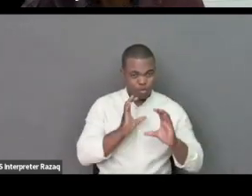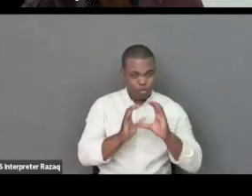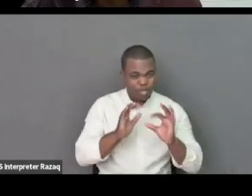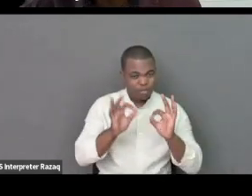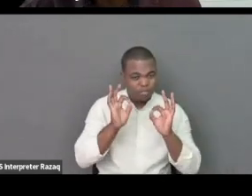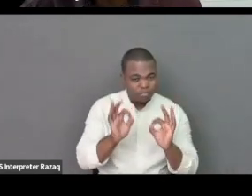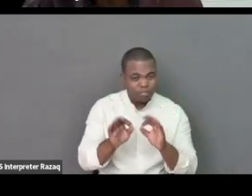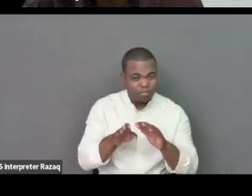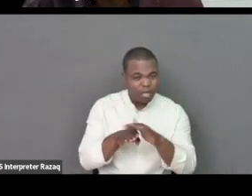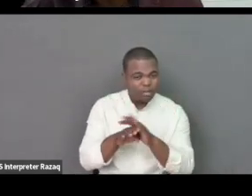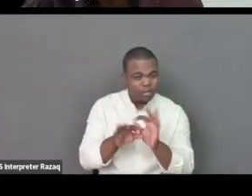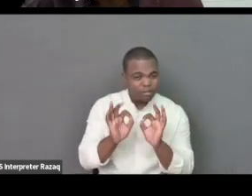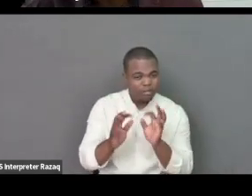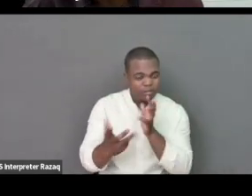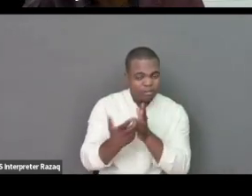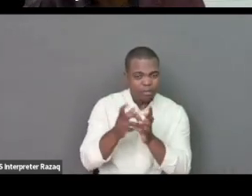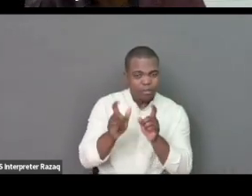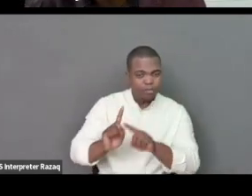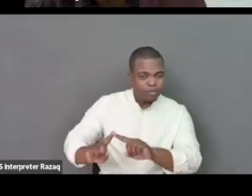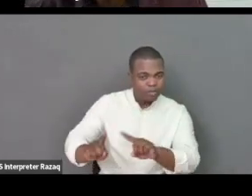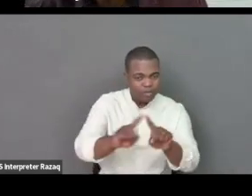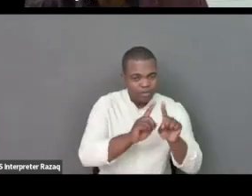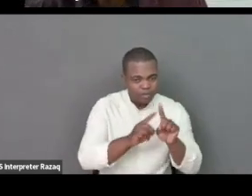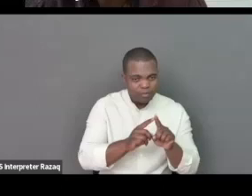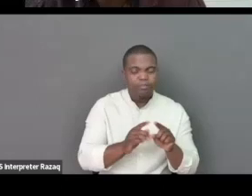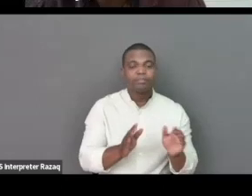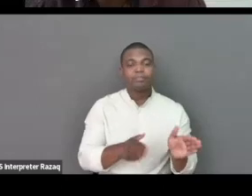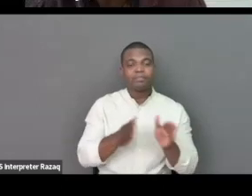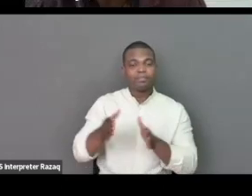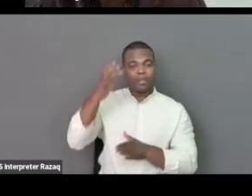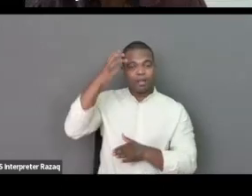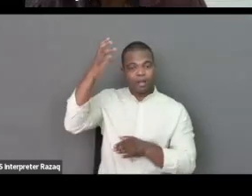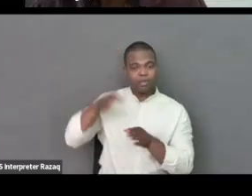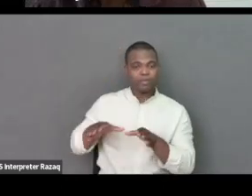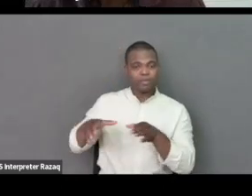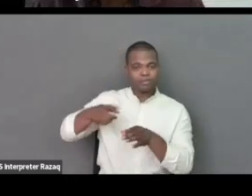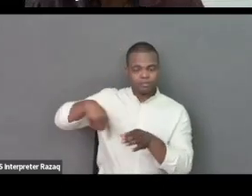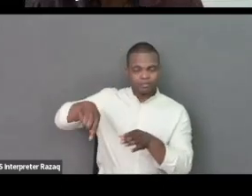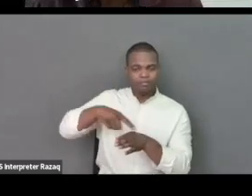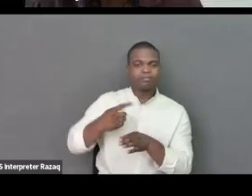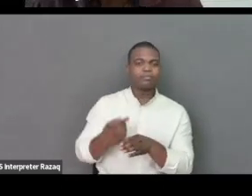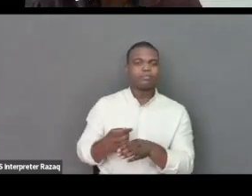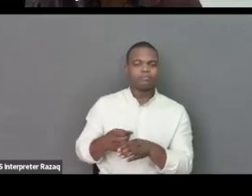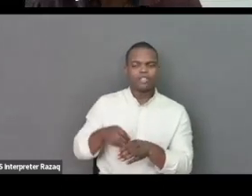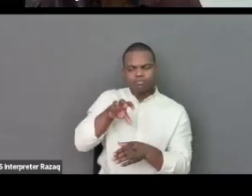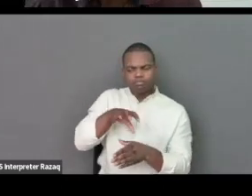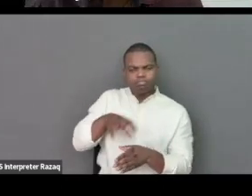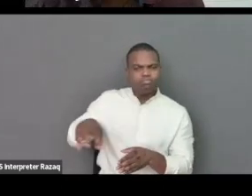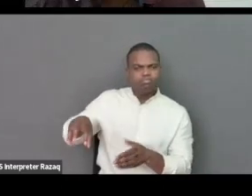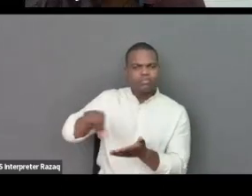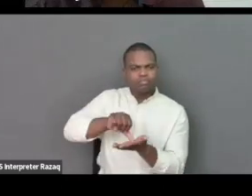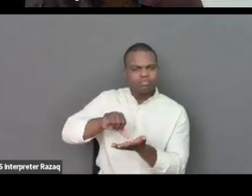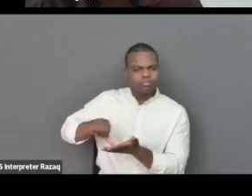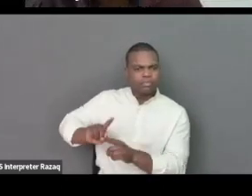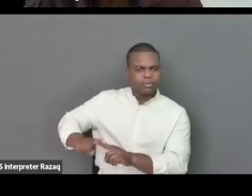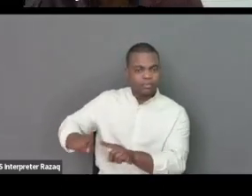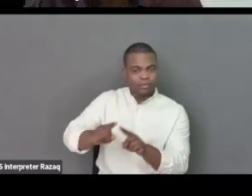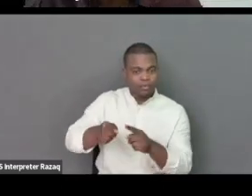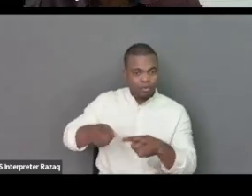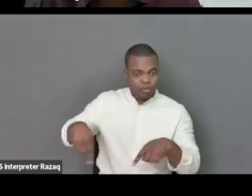make their websites and apps accessible. And then, there is the users as well, and